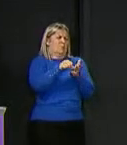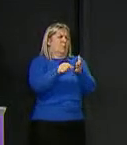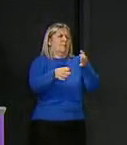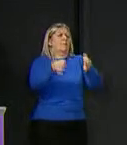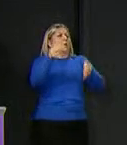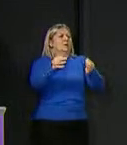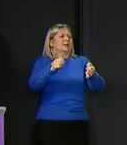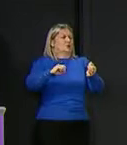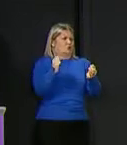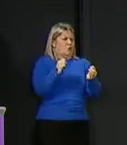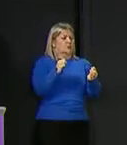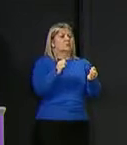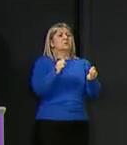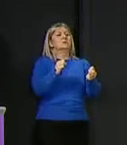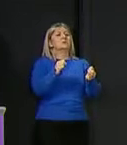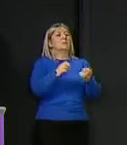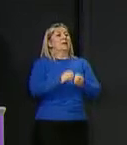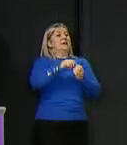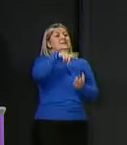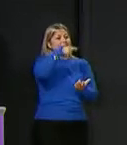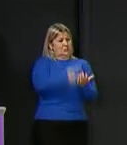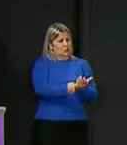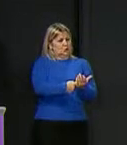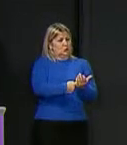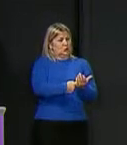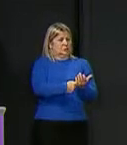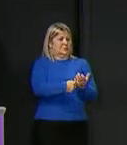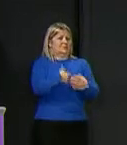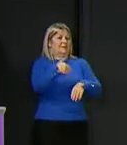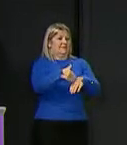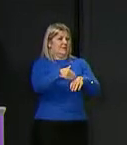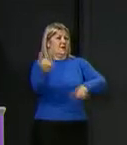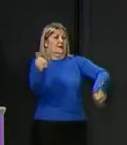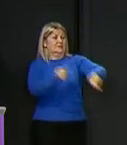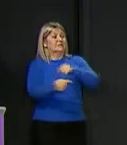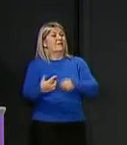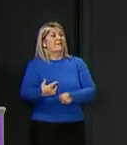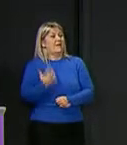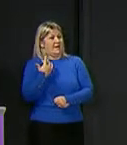decisions made on such profound impact on the lives of our constituents via a nod and a wink